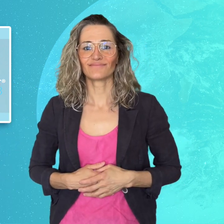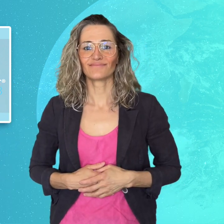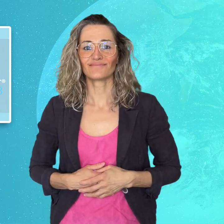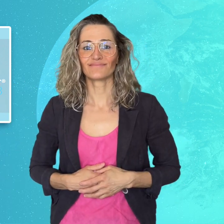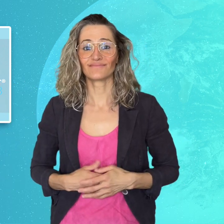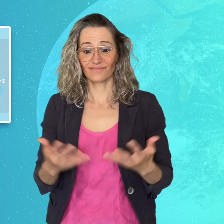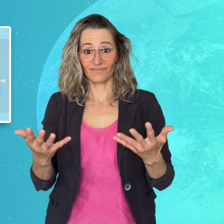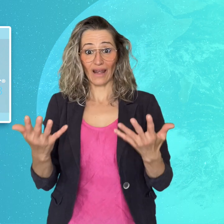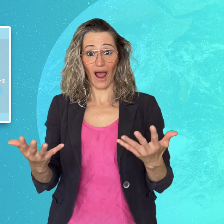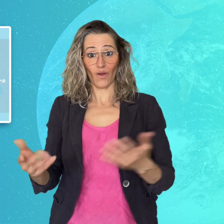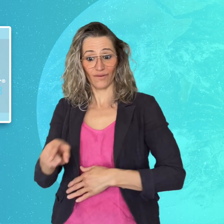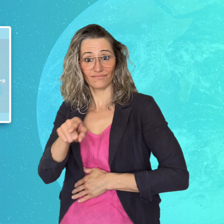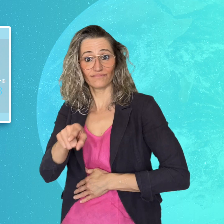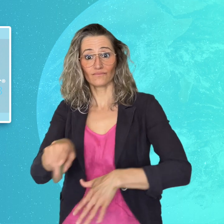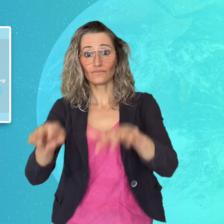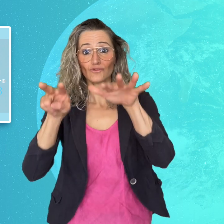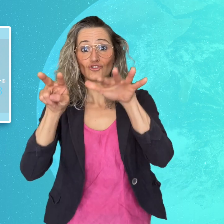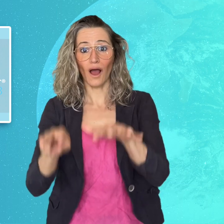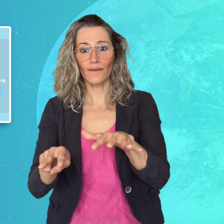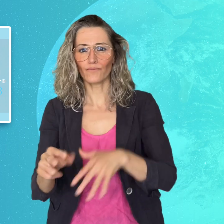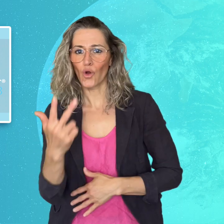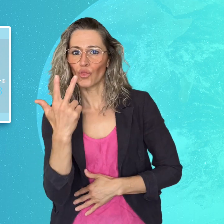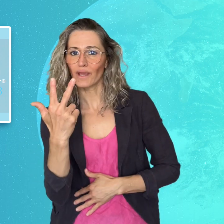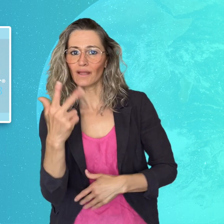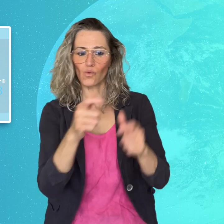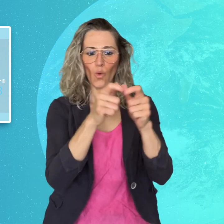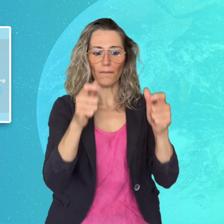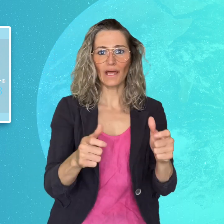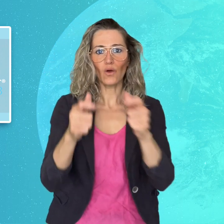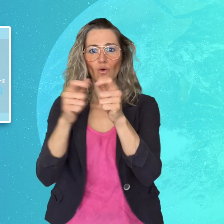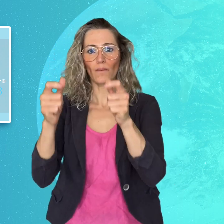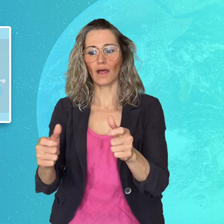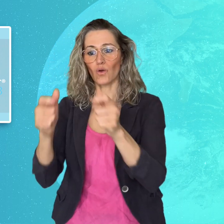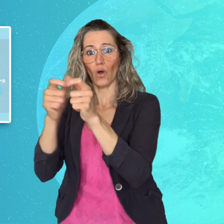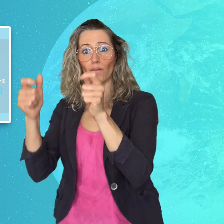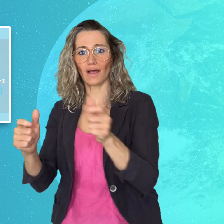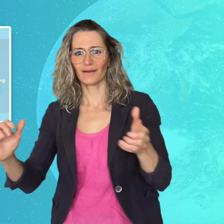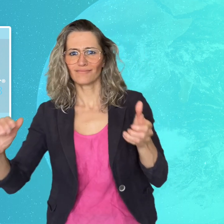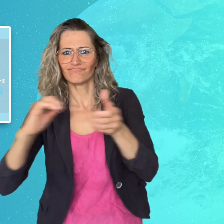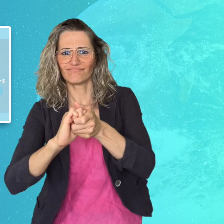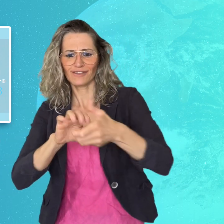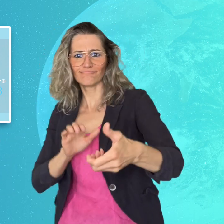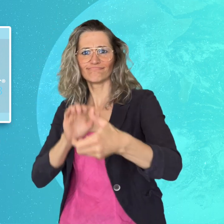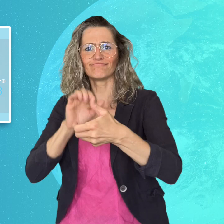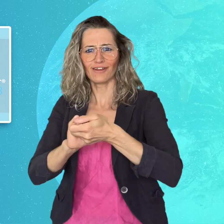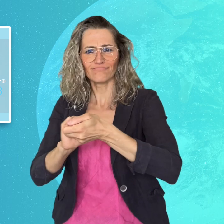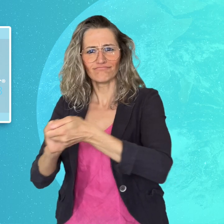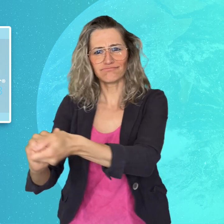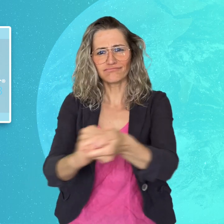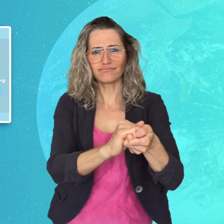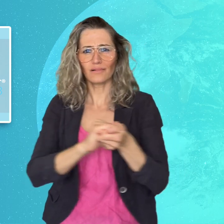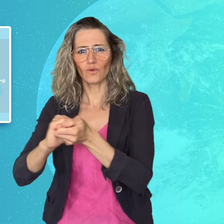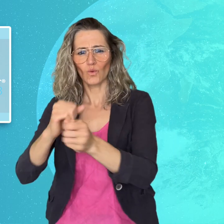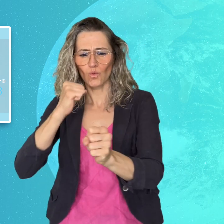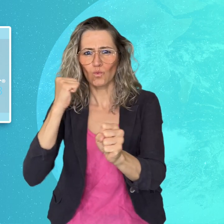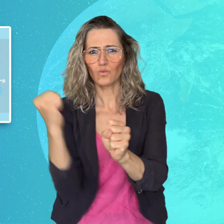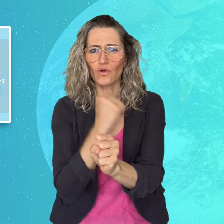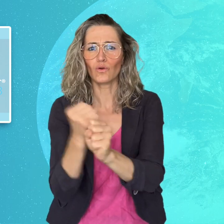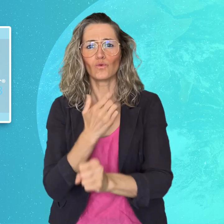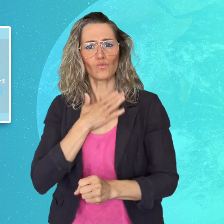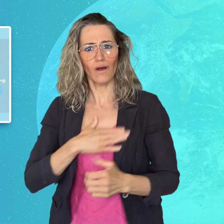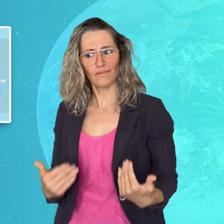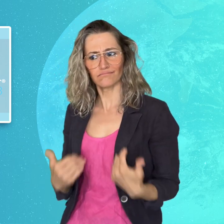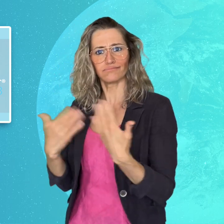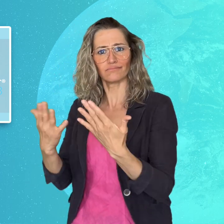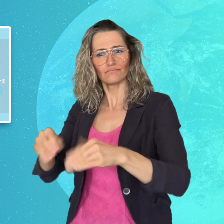This July, three companies are working together to offer training